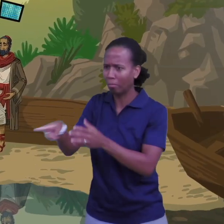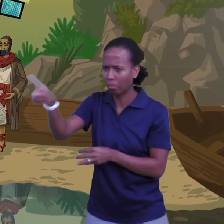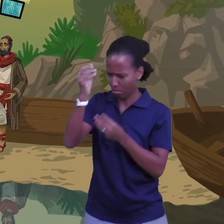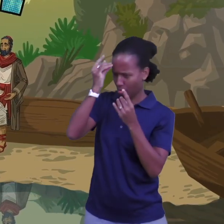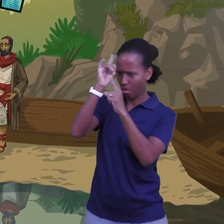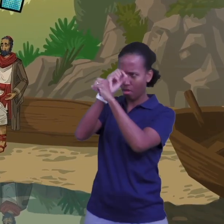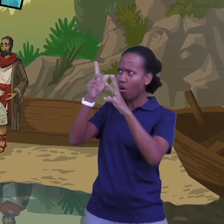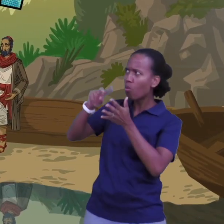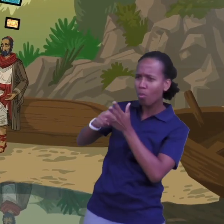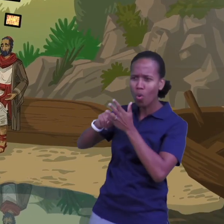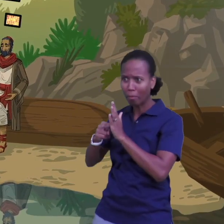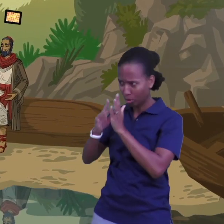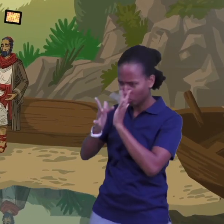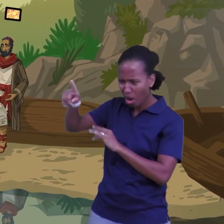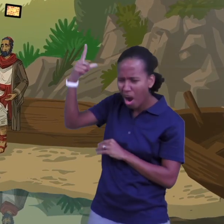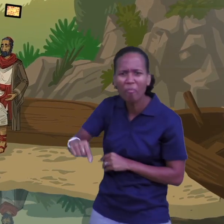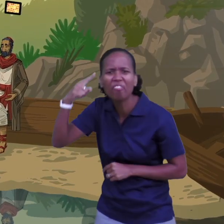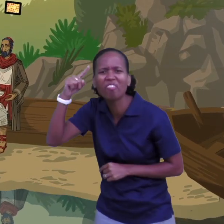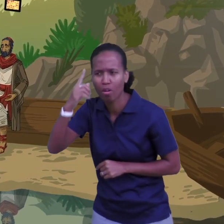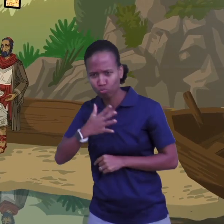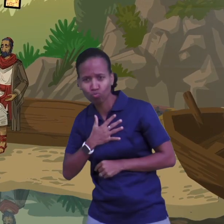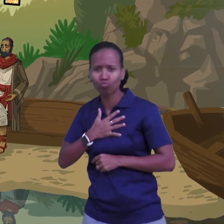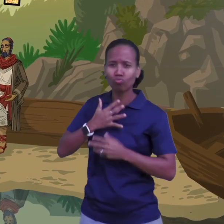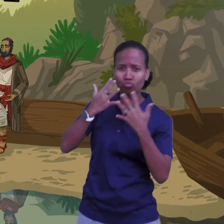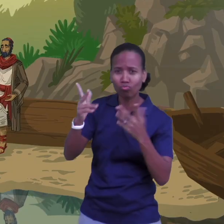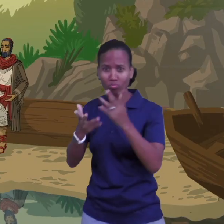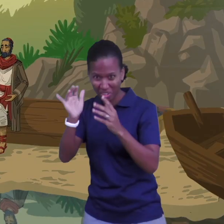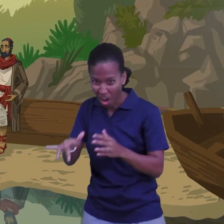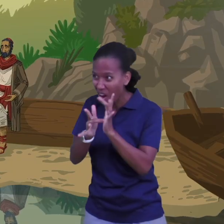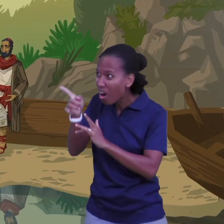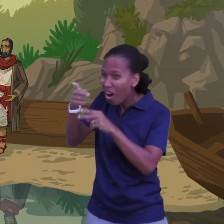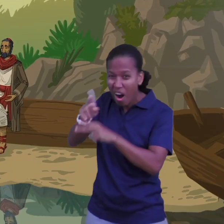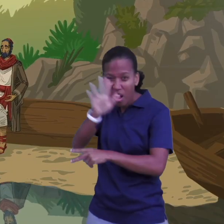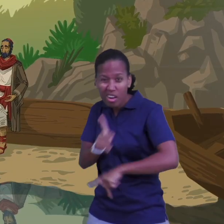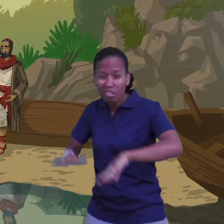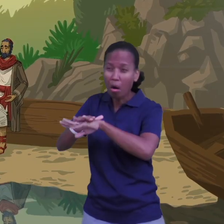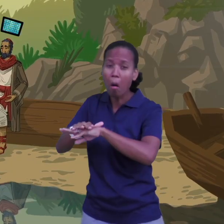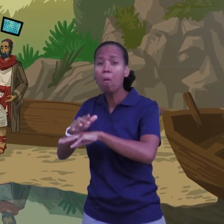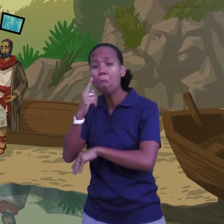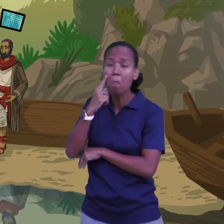imagine that his small movement was the arrival of God’s Kingdom.